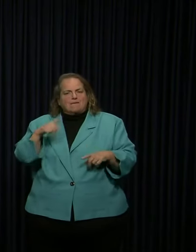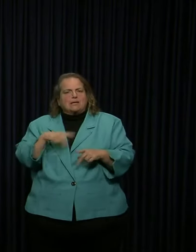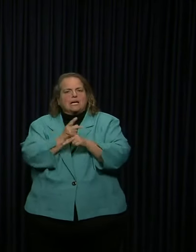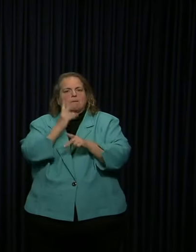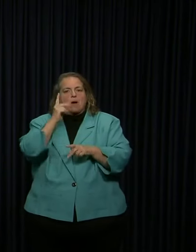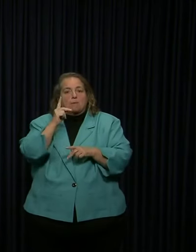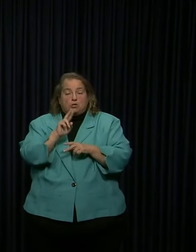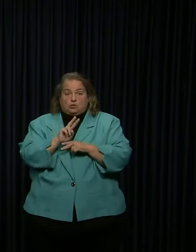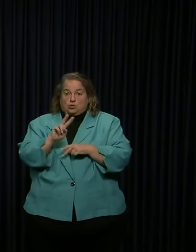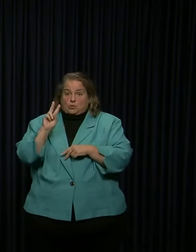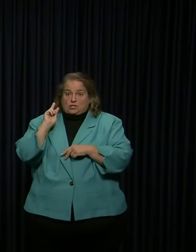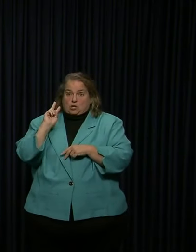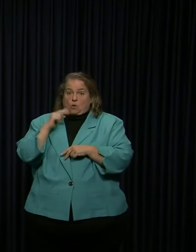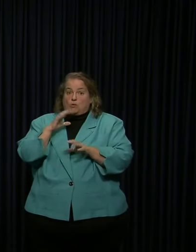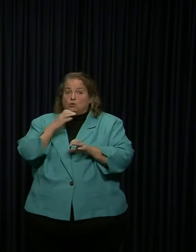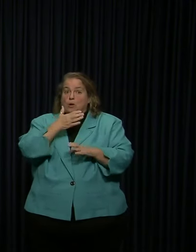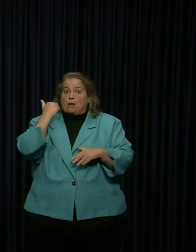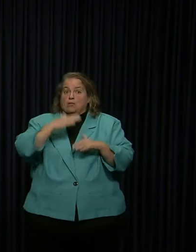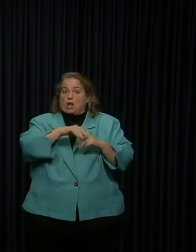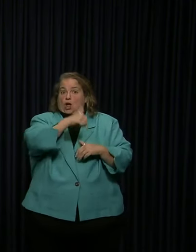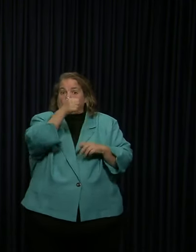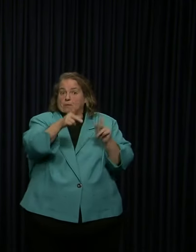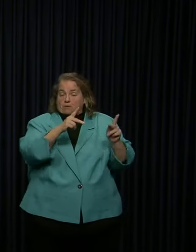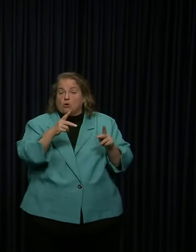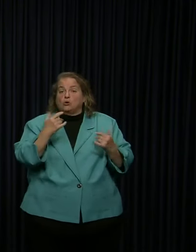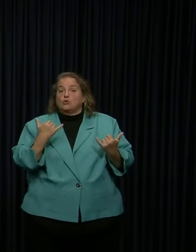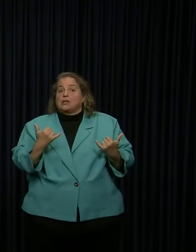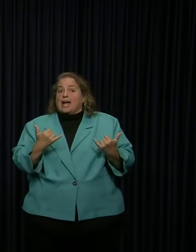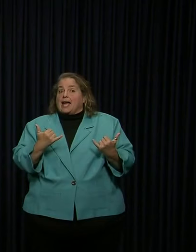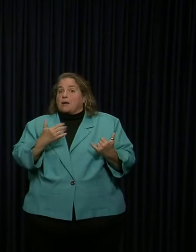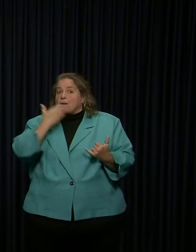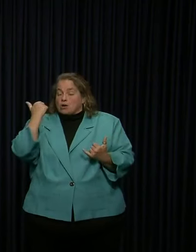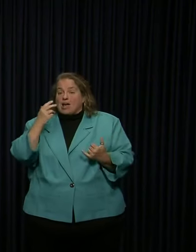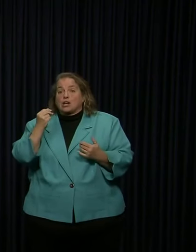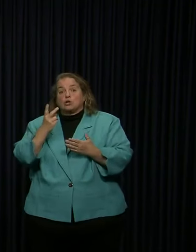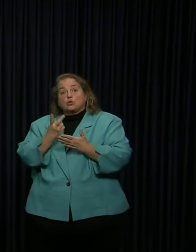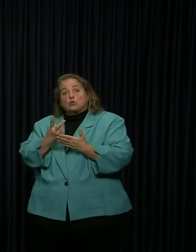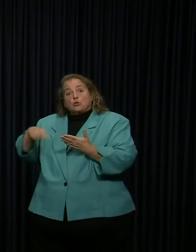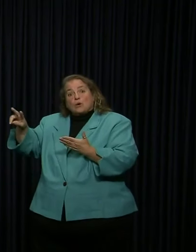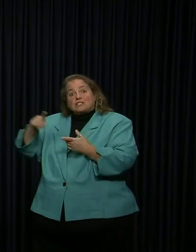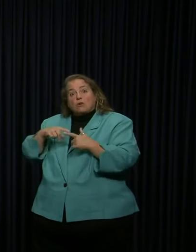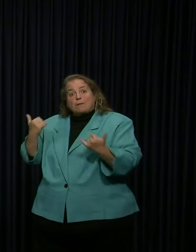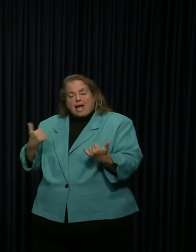VIRGINIA. AND CAN YOU GUESS WHICH ONE IS US?